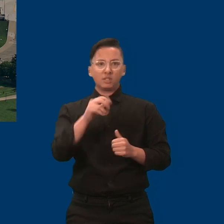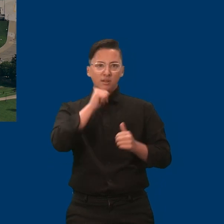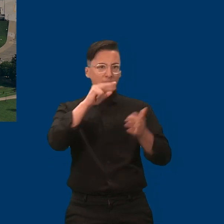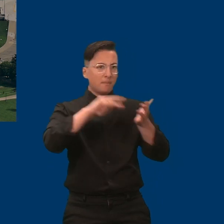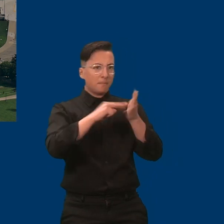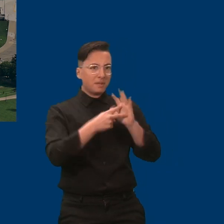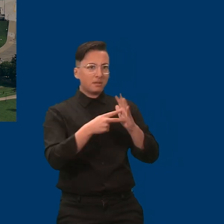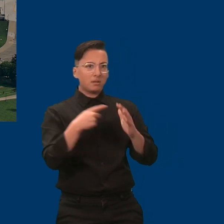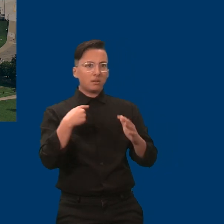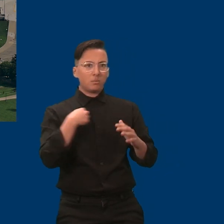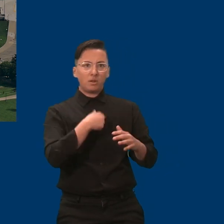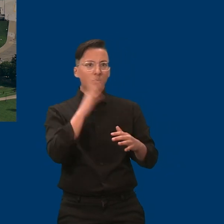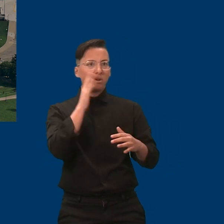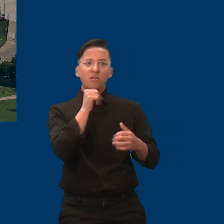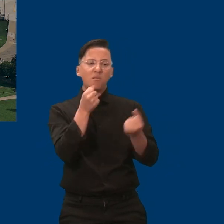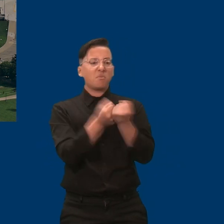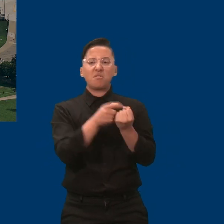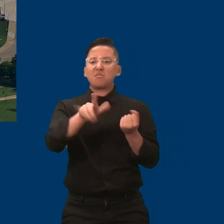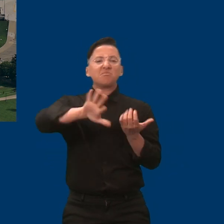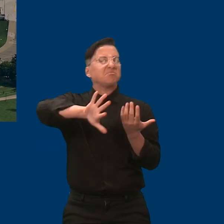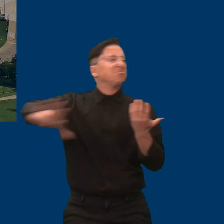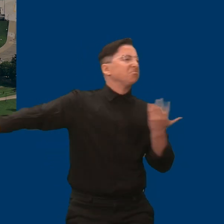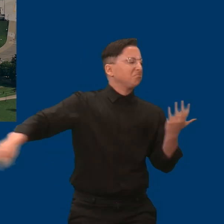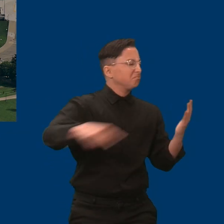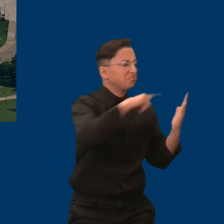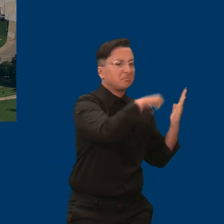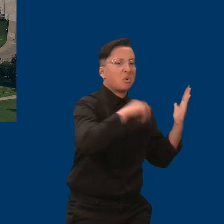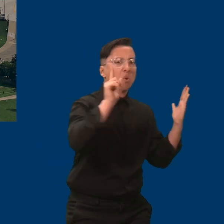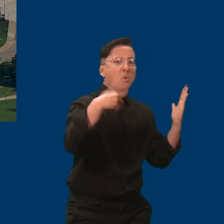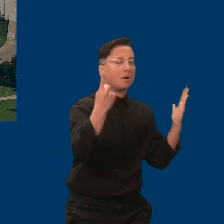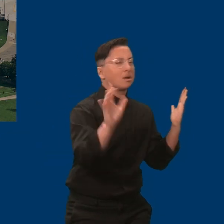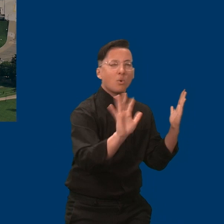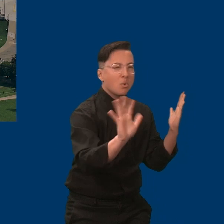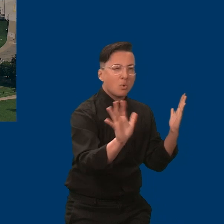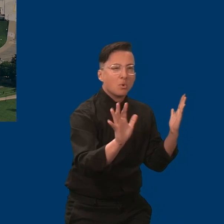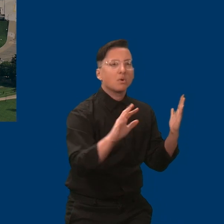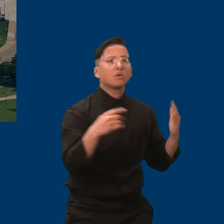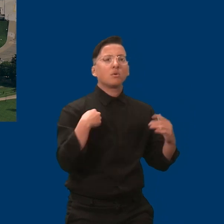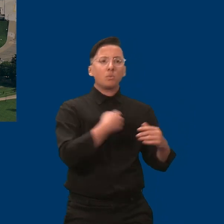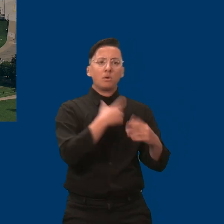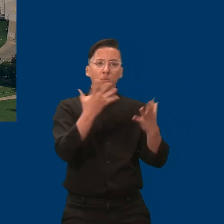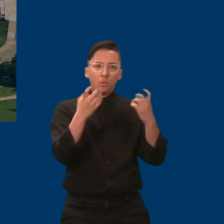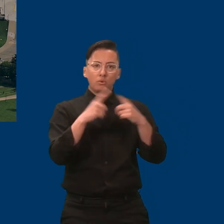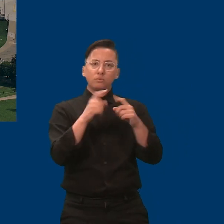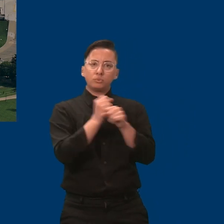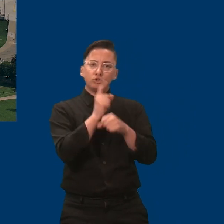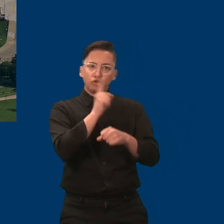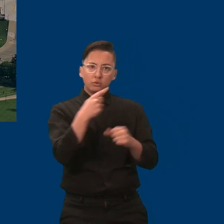initiatives in legislation. In fact, our legislative agenda is designed to be an evergreen